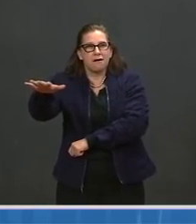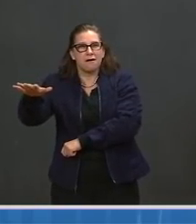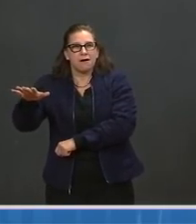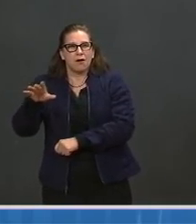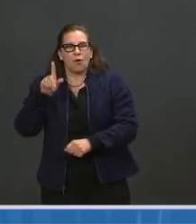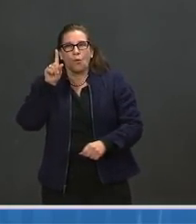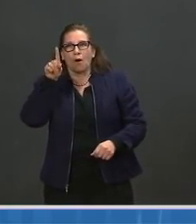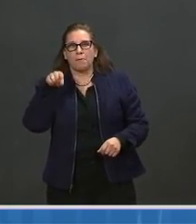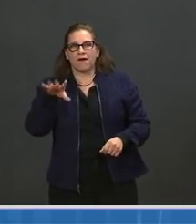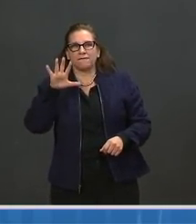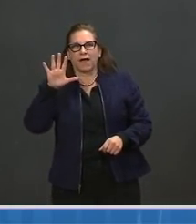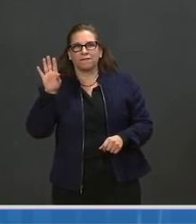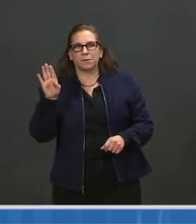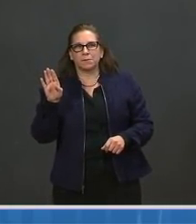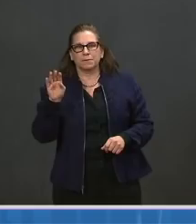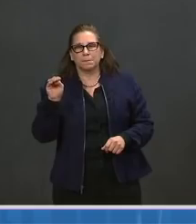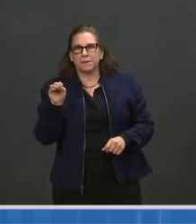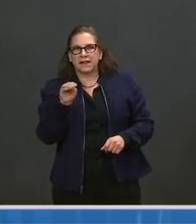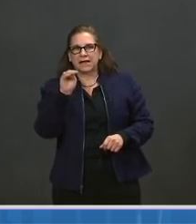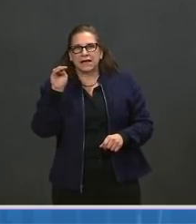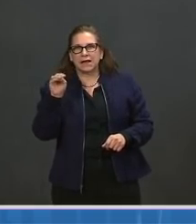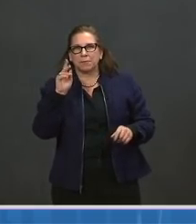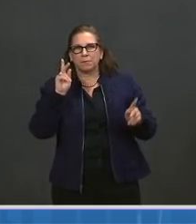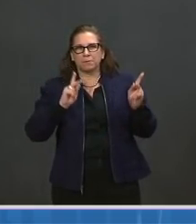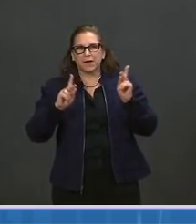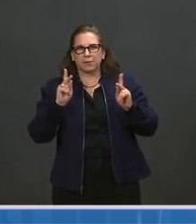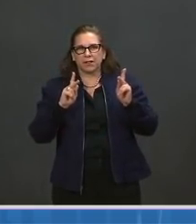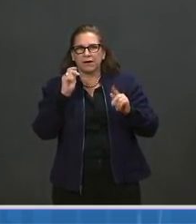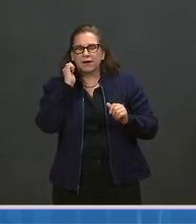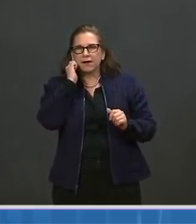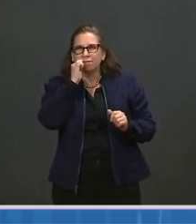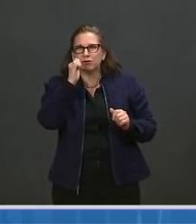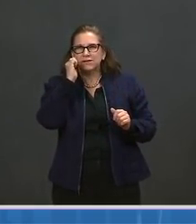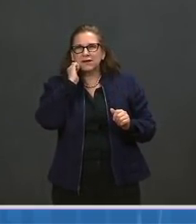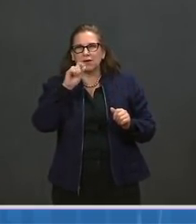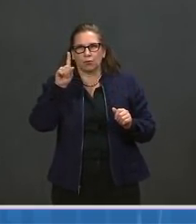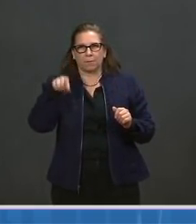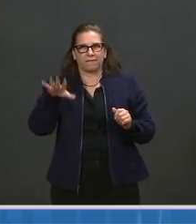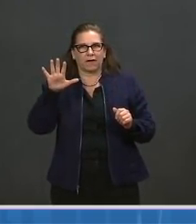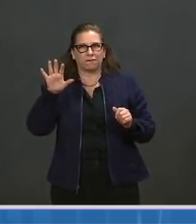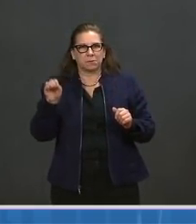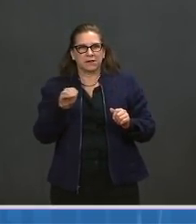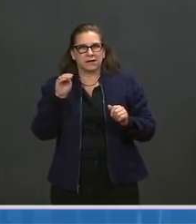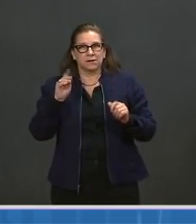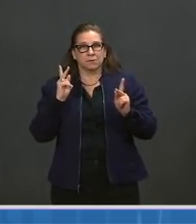up from 900,000 when we arrived. This weekend was the first time